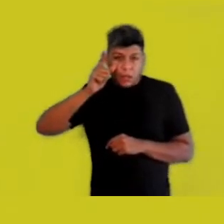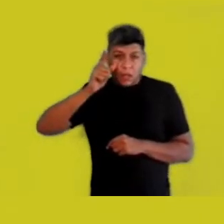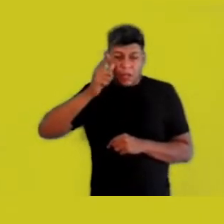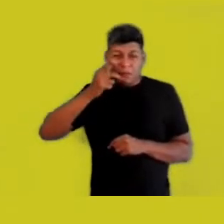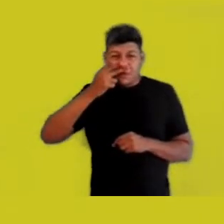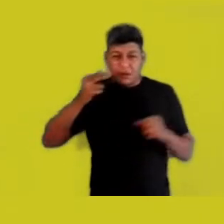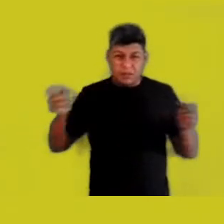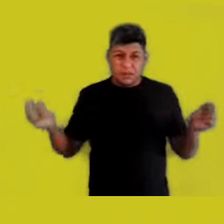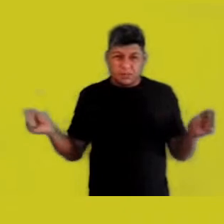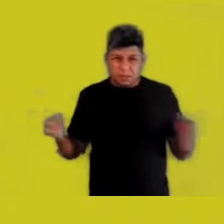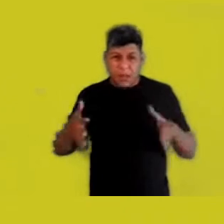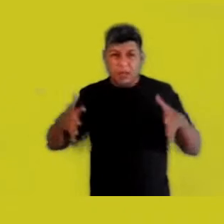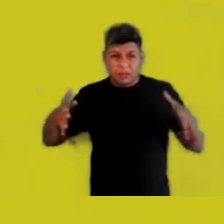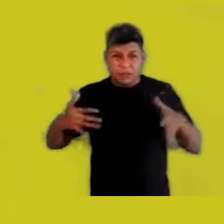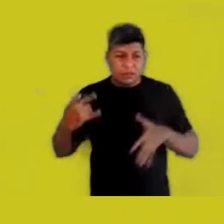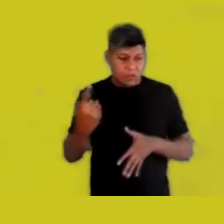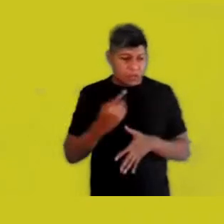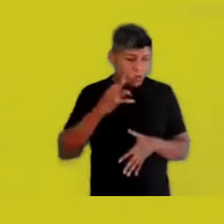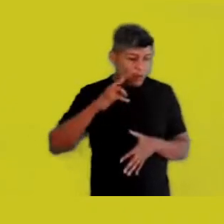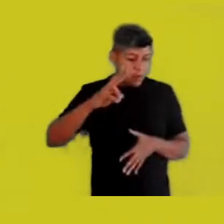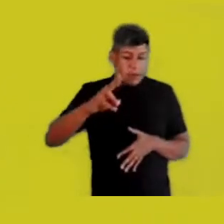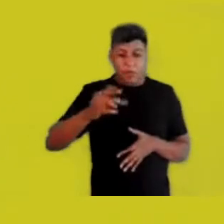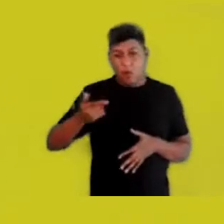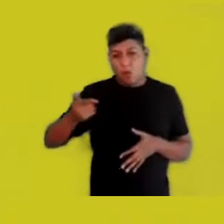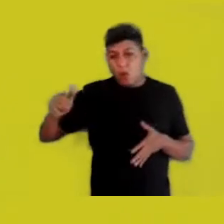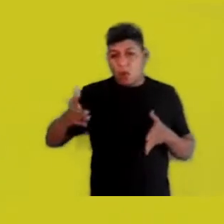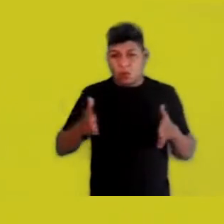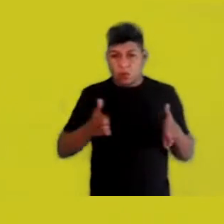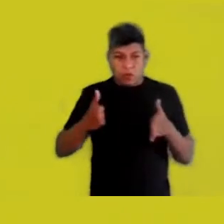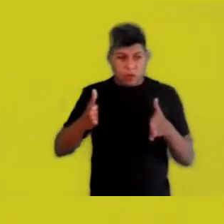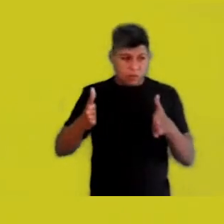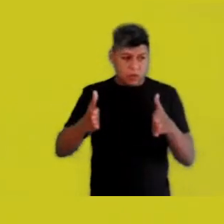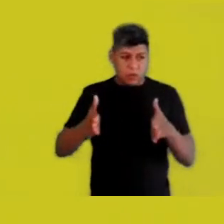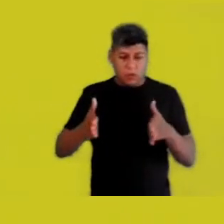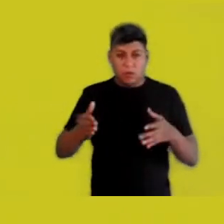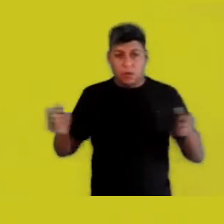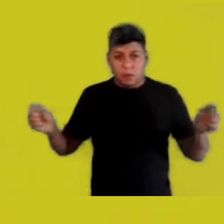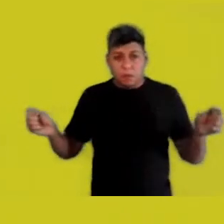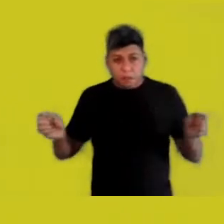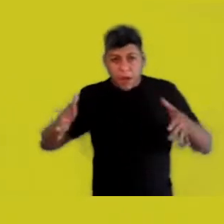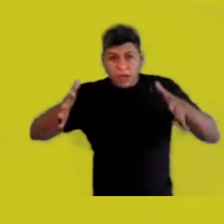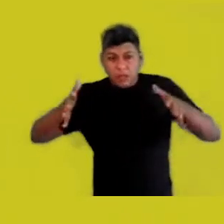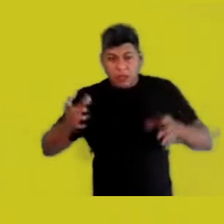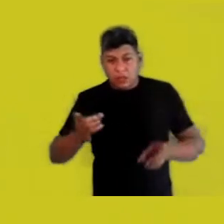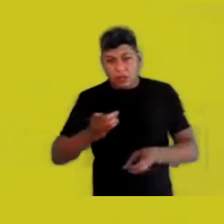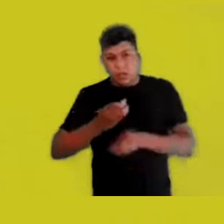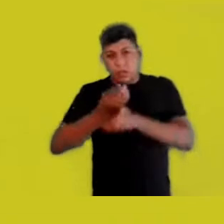we see another horizon opening. Magic and enchantment, perhaps we could work with both words.